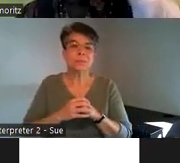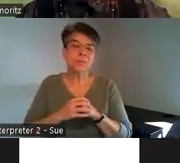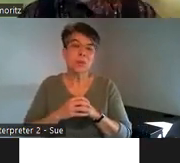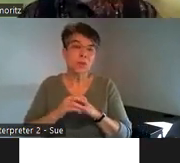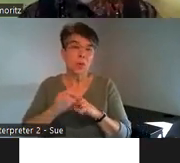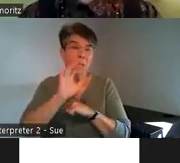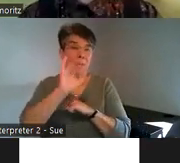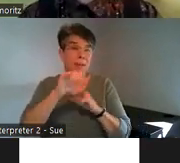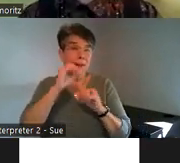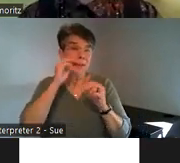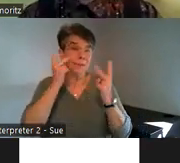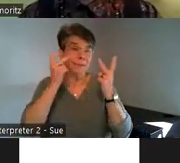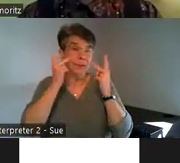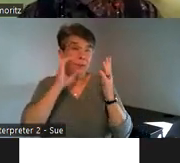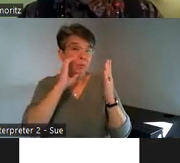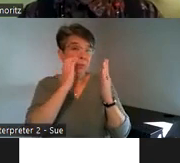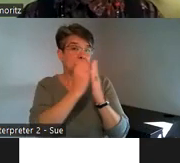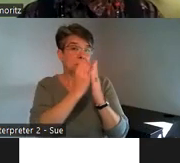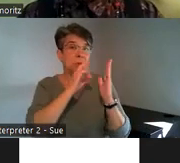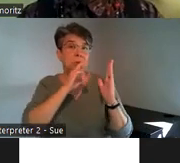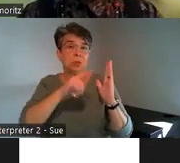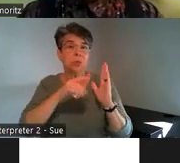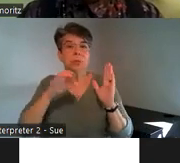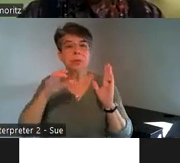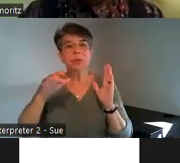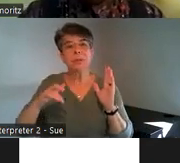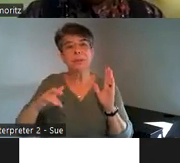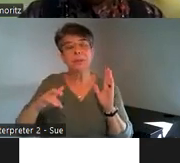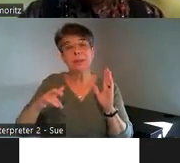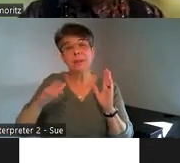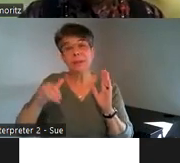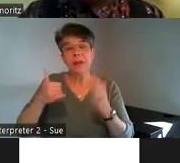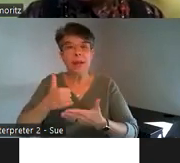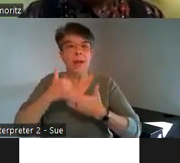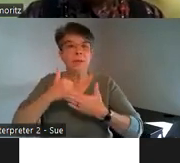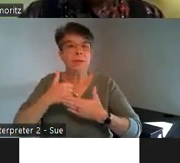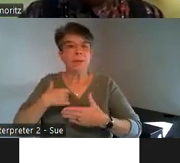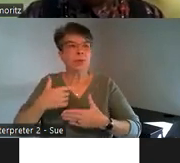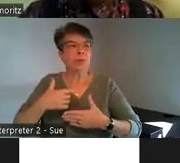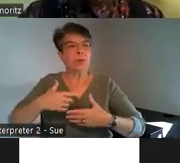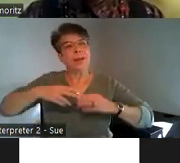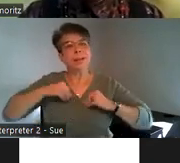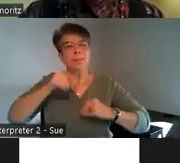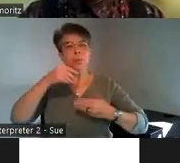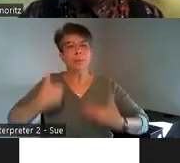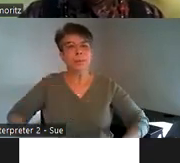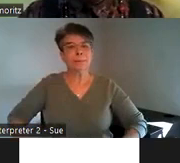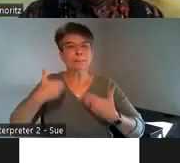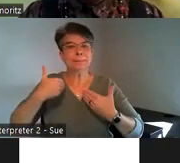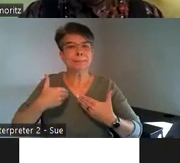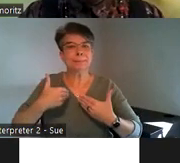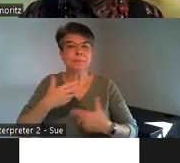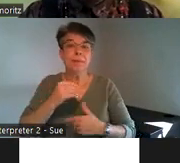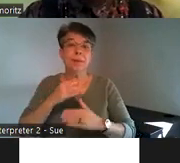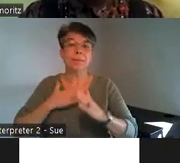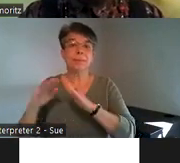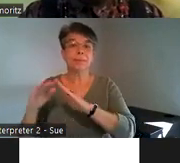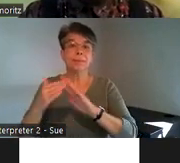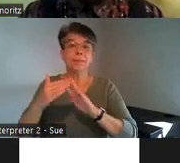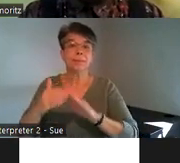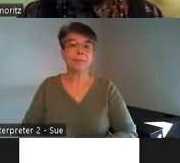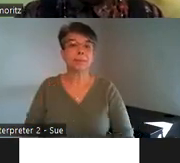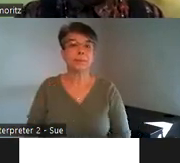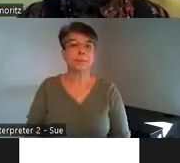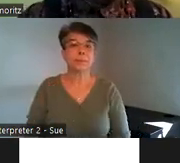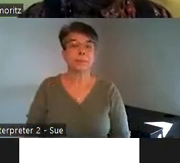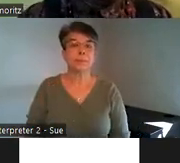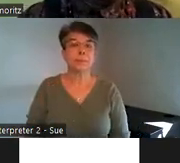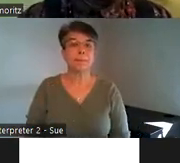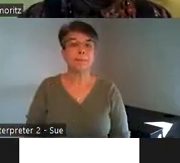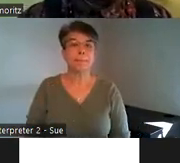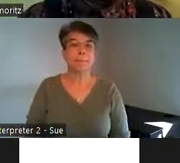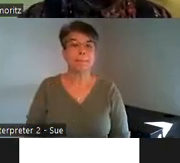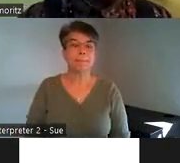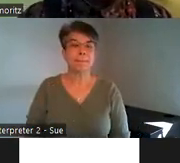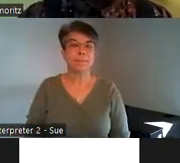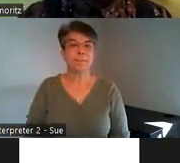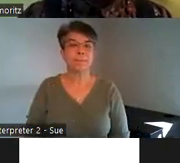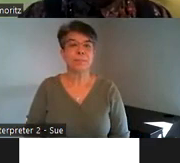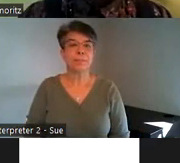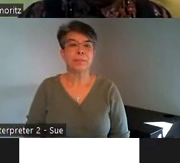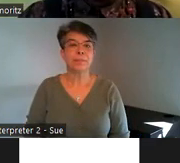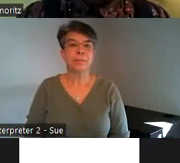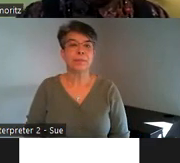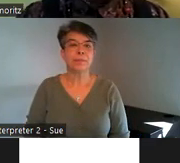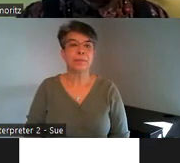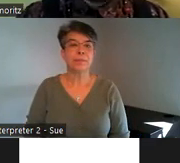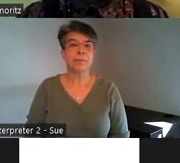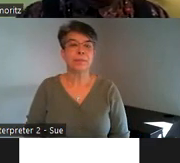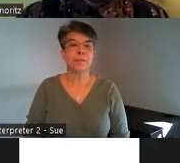really help me embrace who I am and who my community is um and yeah I think that so often